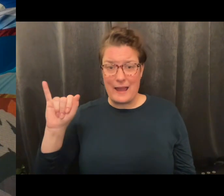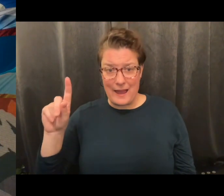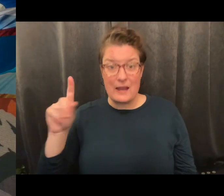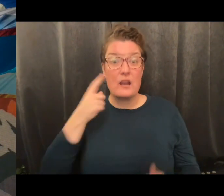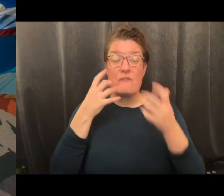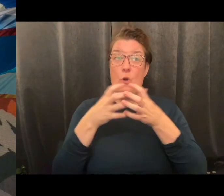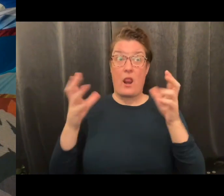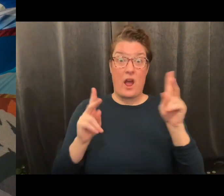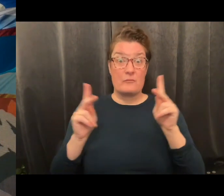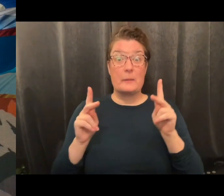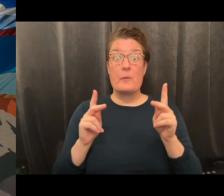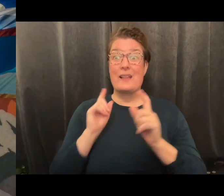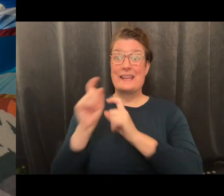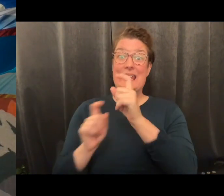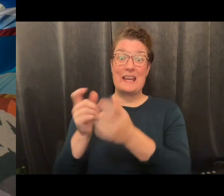reparations can be a part of that.